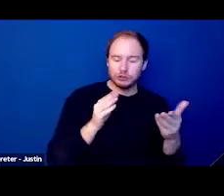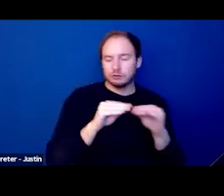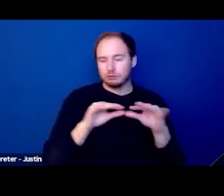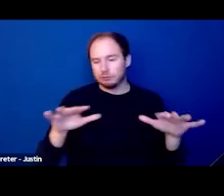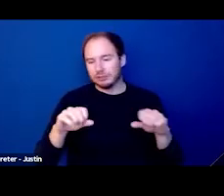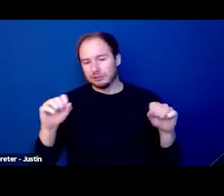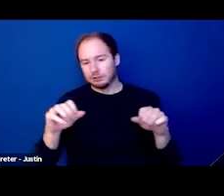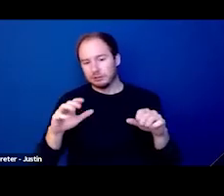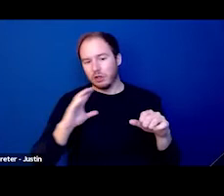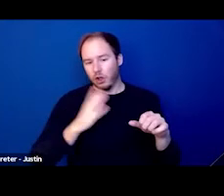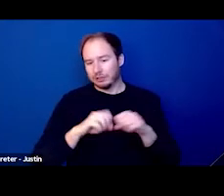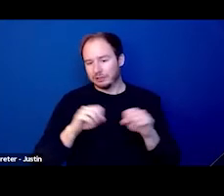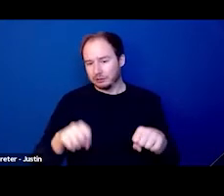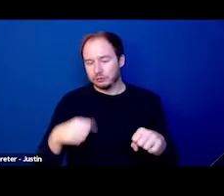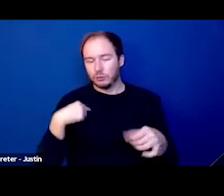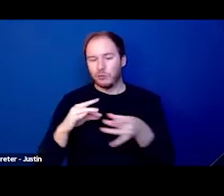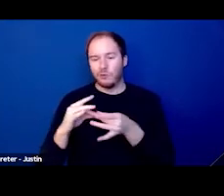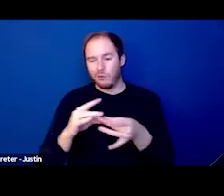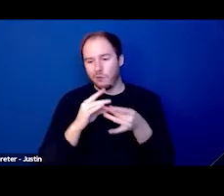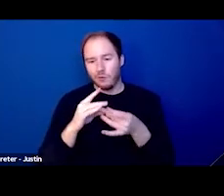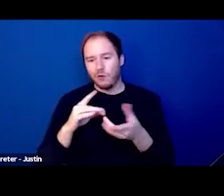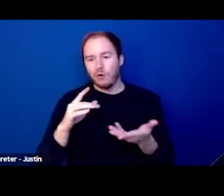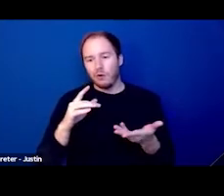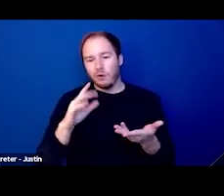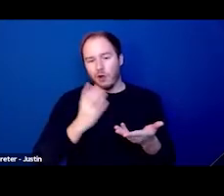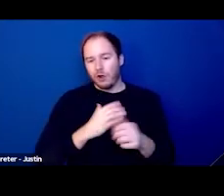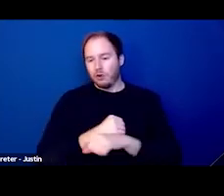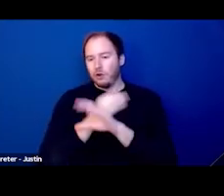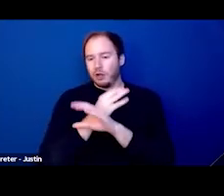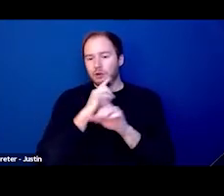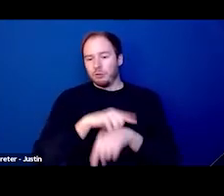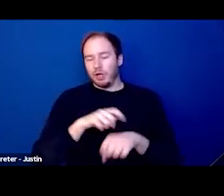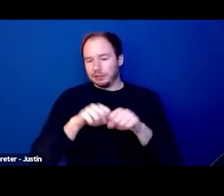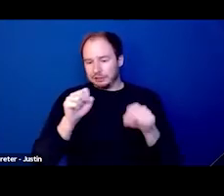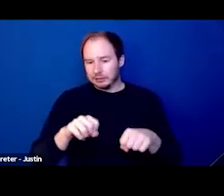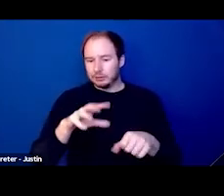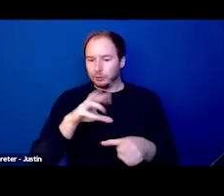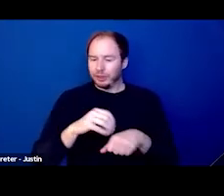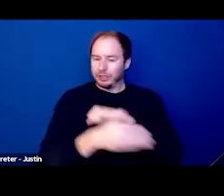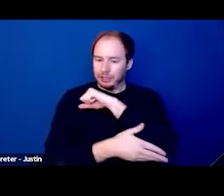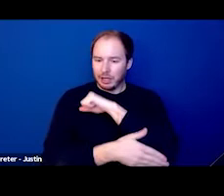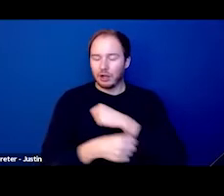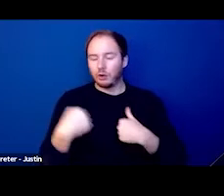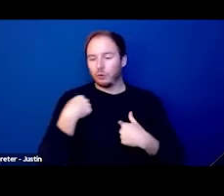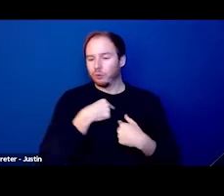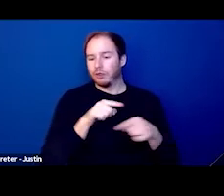We coordinate our local homeless crisis response system across our county, and then we also work with our community partners